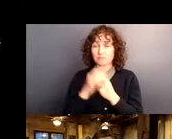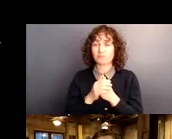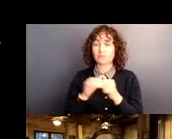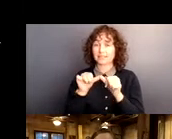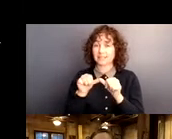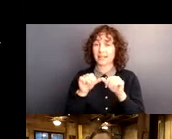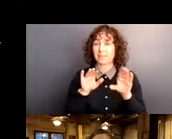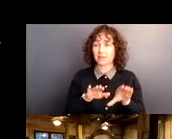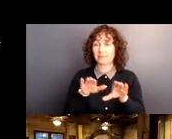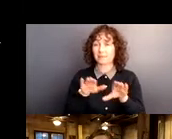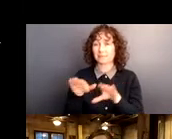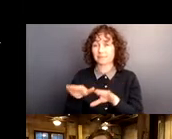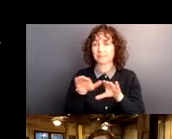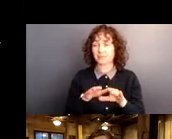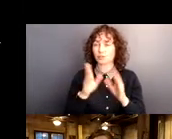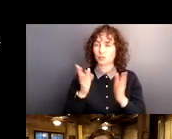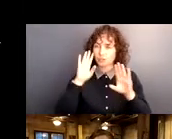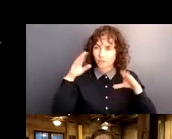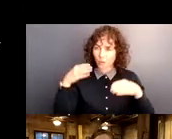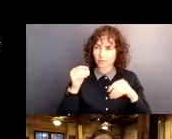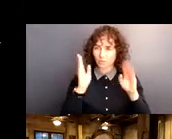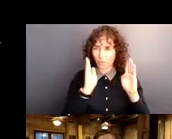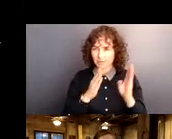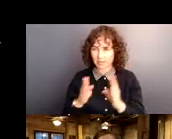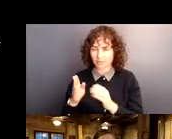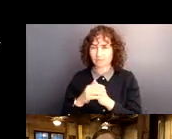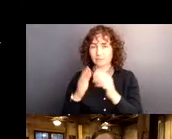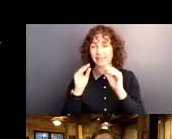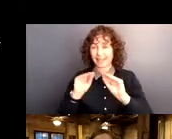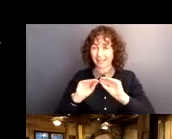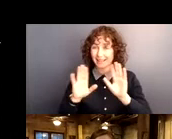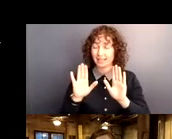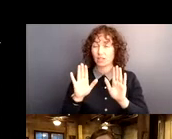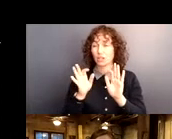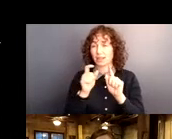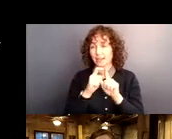to encourage focus and organization Clear lyrics that reflect the action